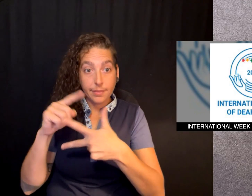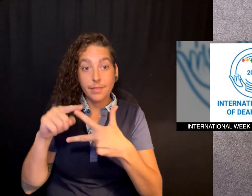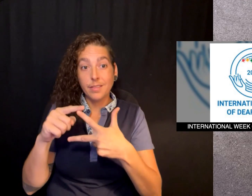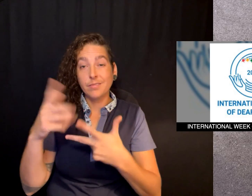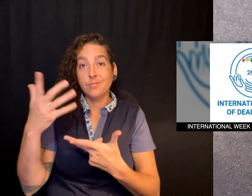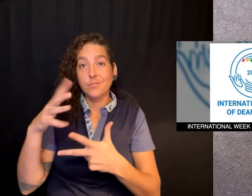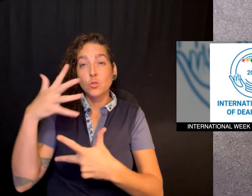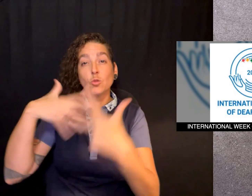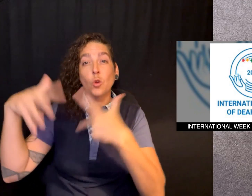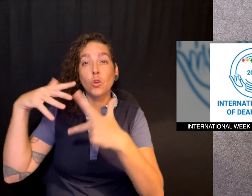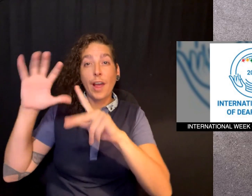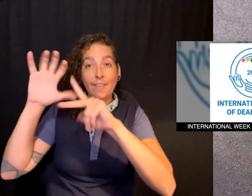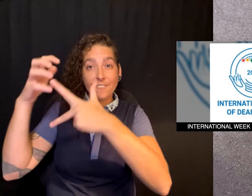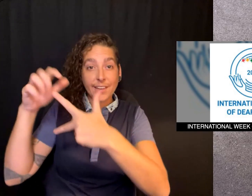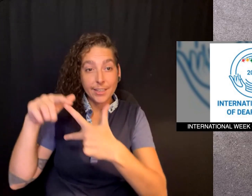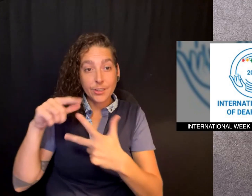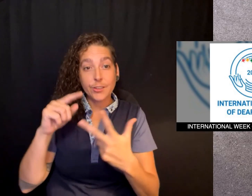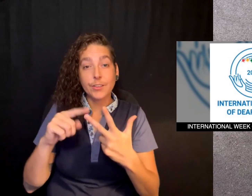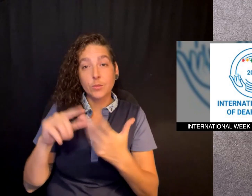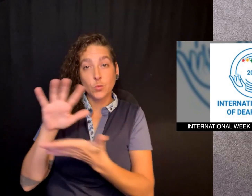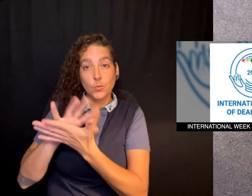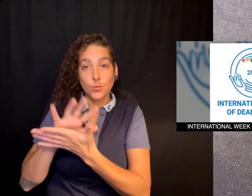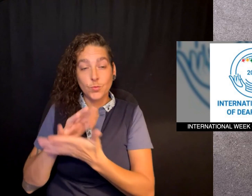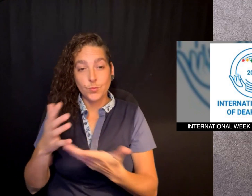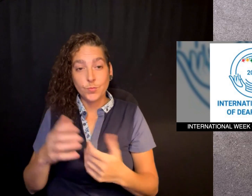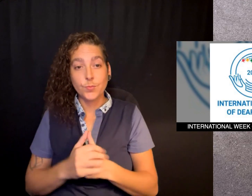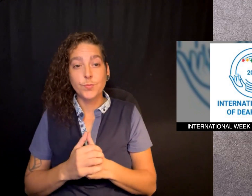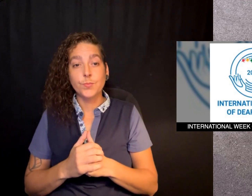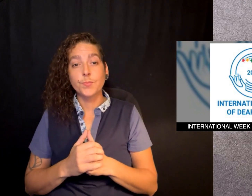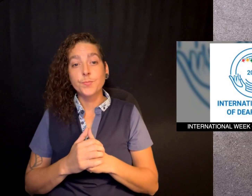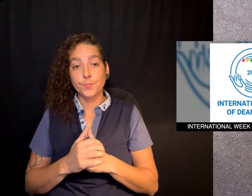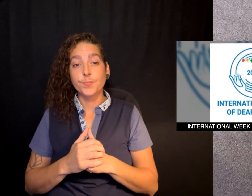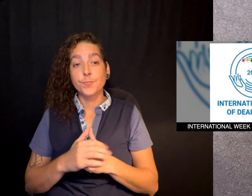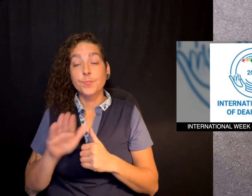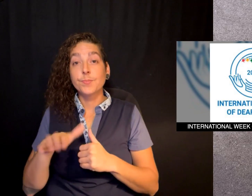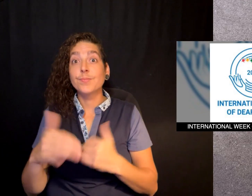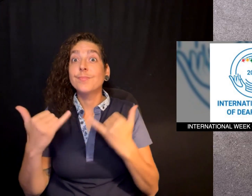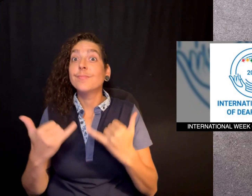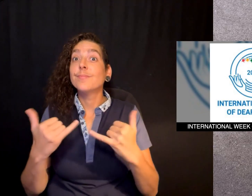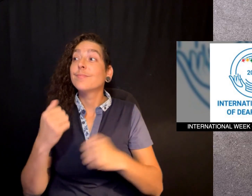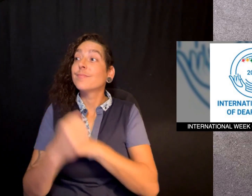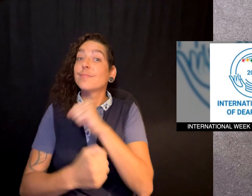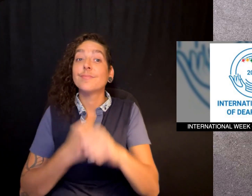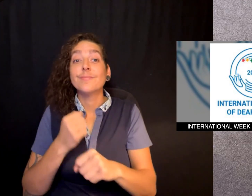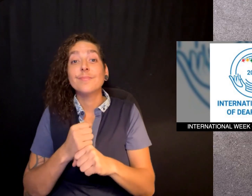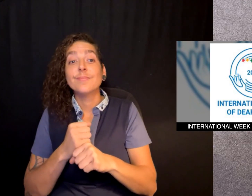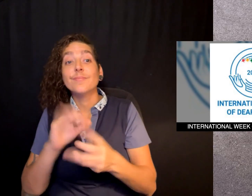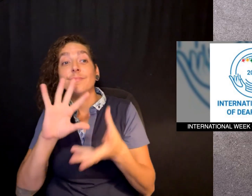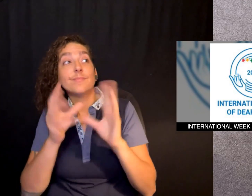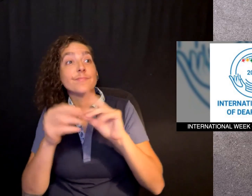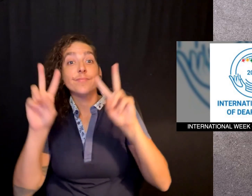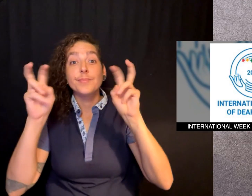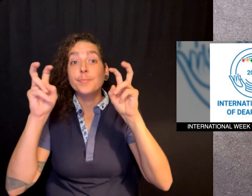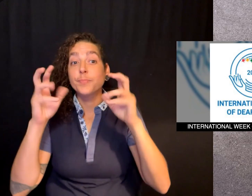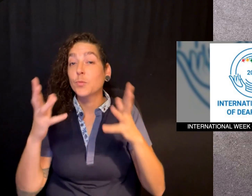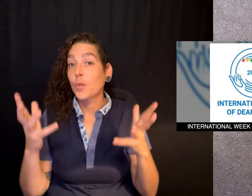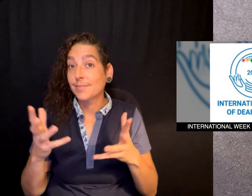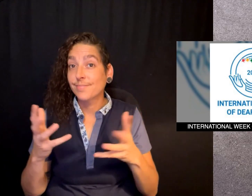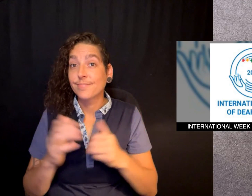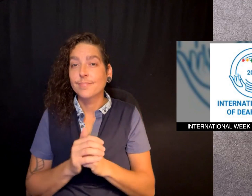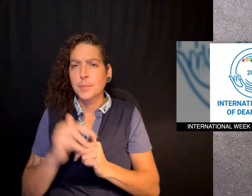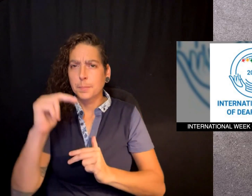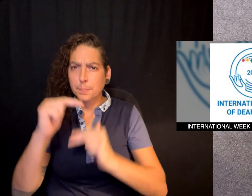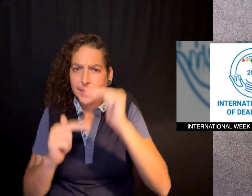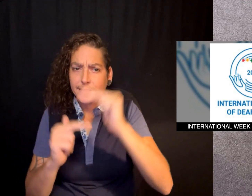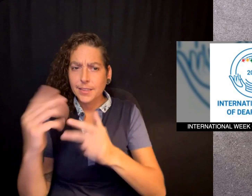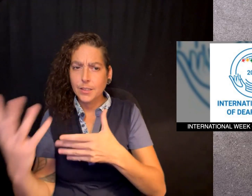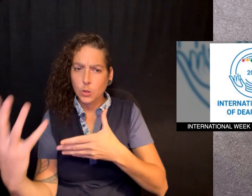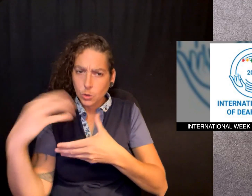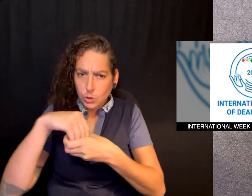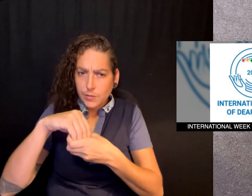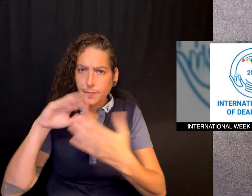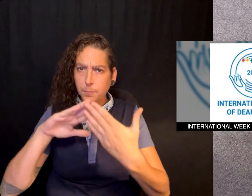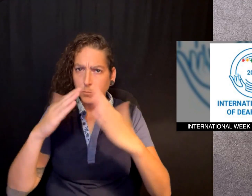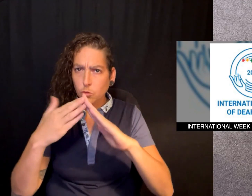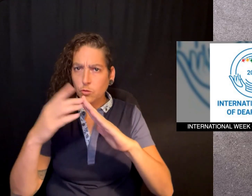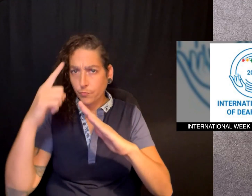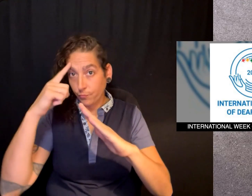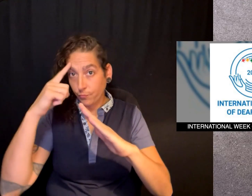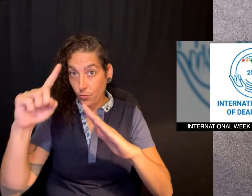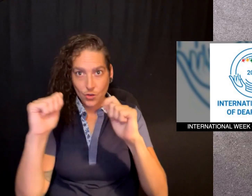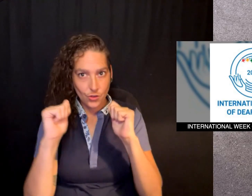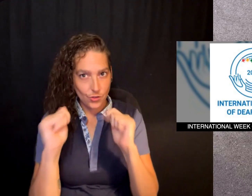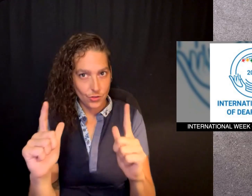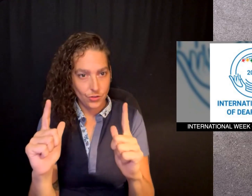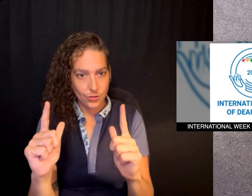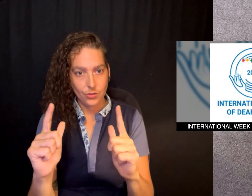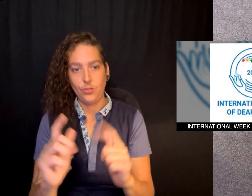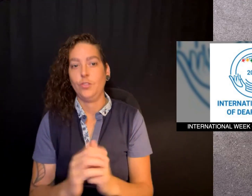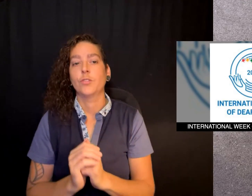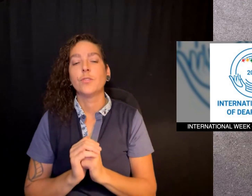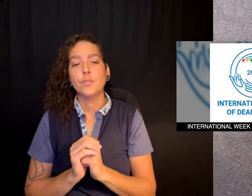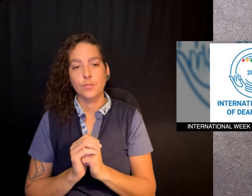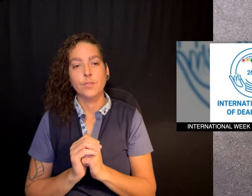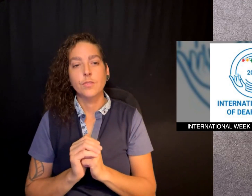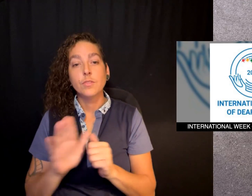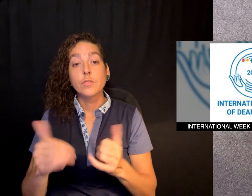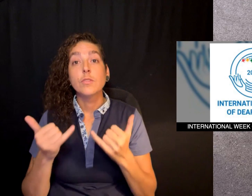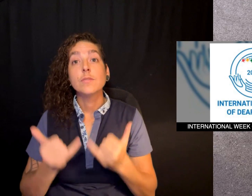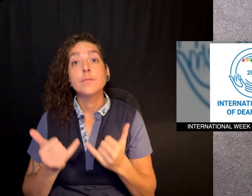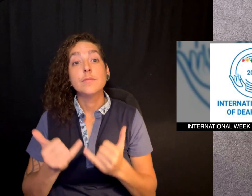and schools this year's overall theme is building inclusive communities for all Tuesday's subtheme